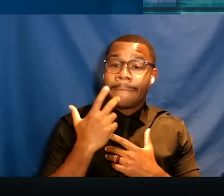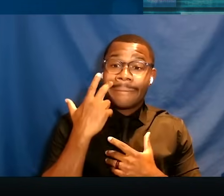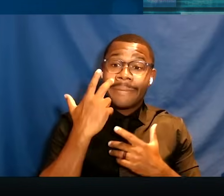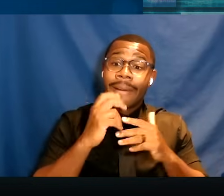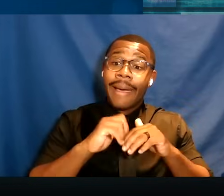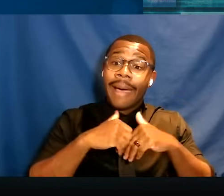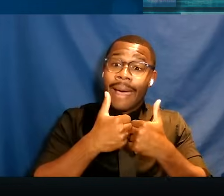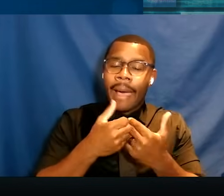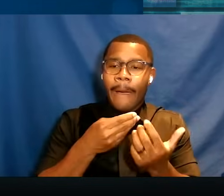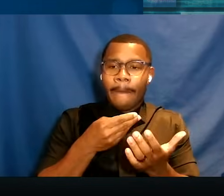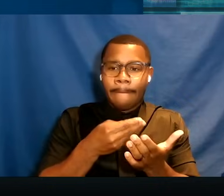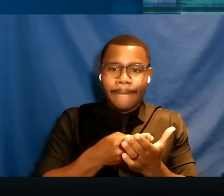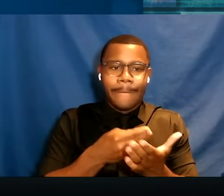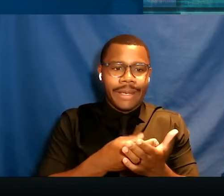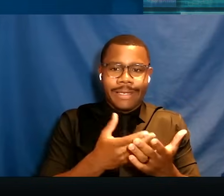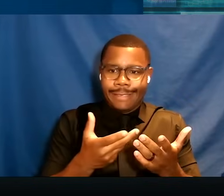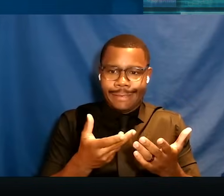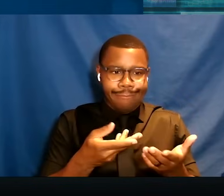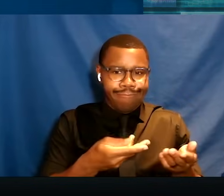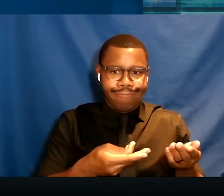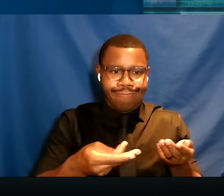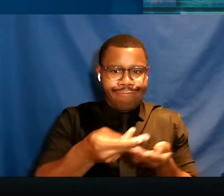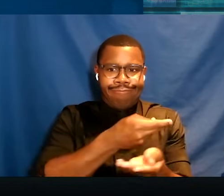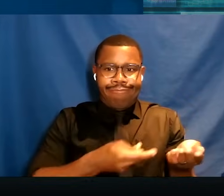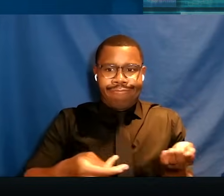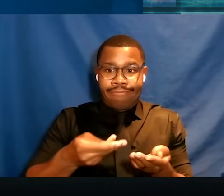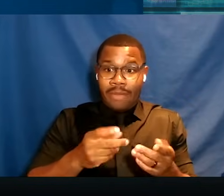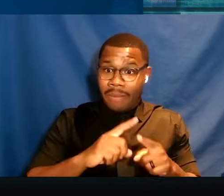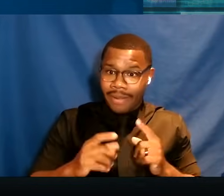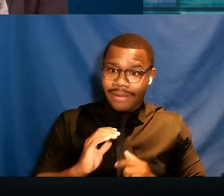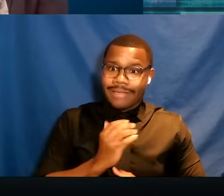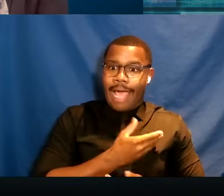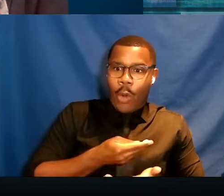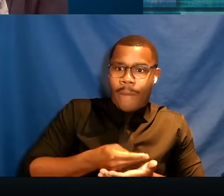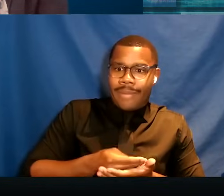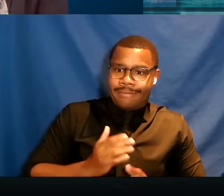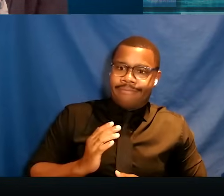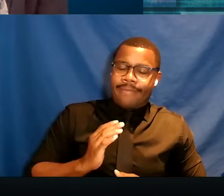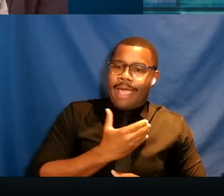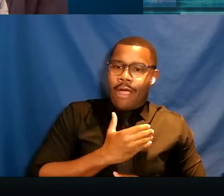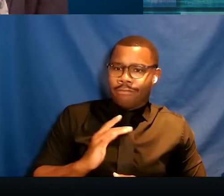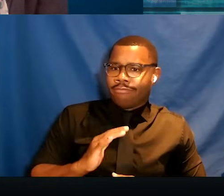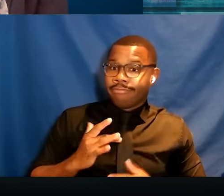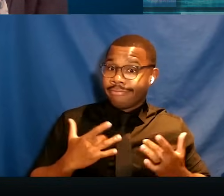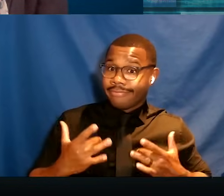But the good thing is it's ours to decide, which is exciting. Agreed. Yeah, and I guess I would just add to that,